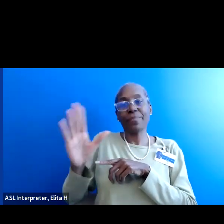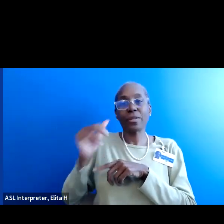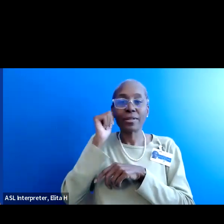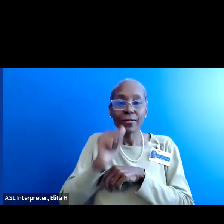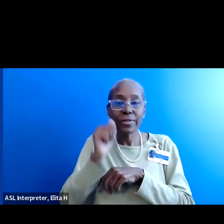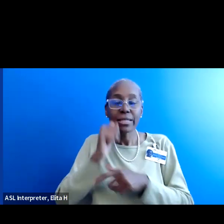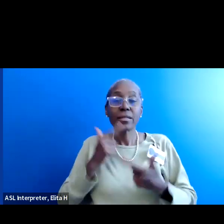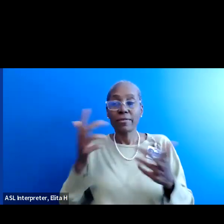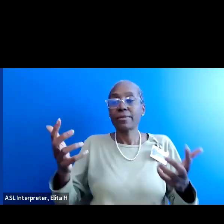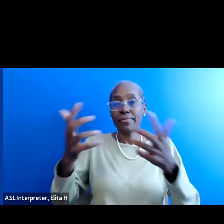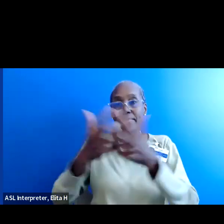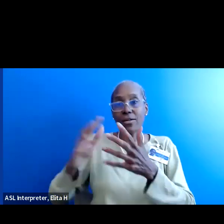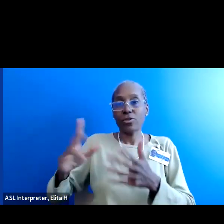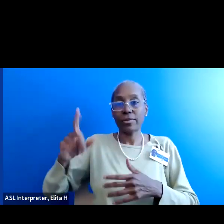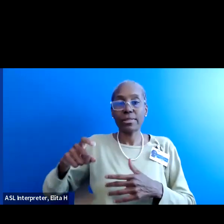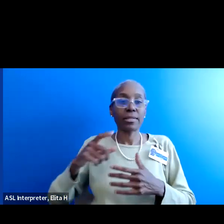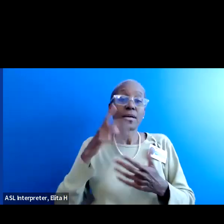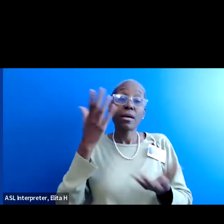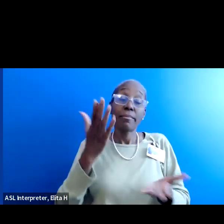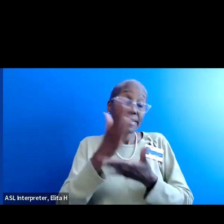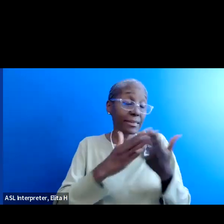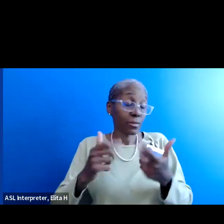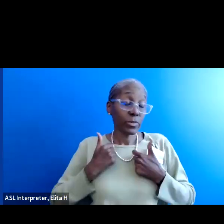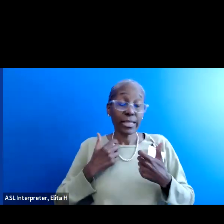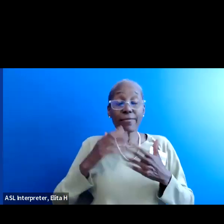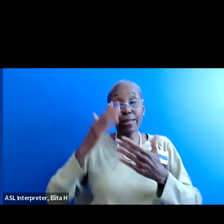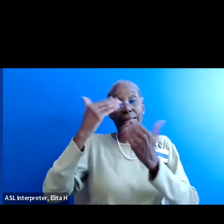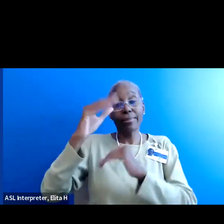Residents may have limited cognitive capacity, but they should be involved